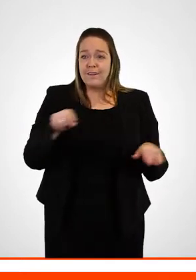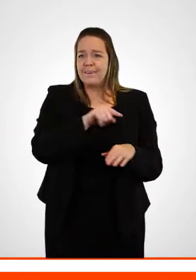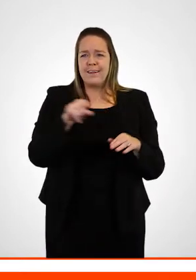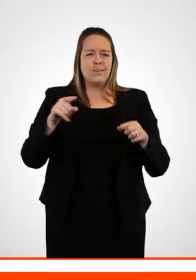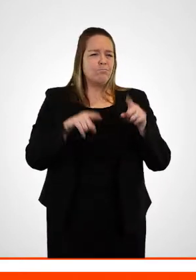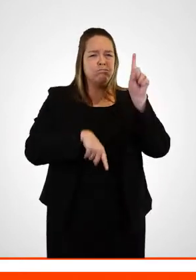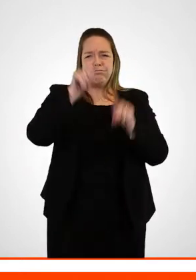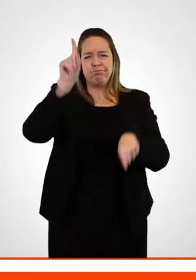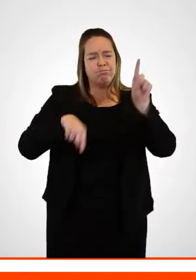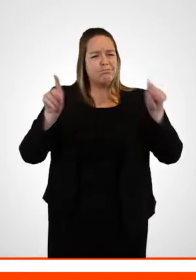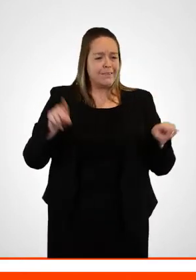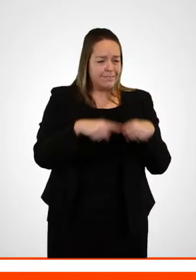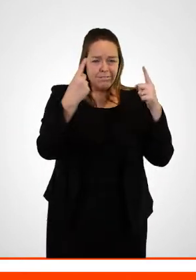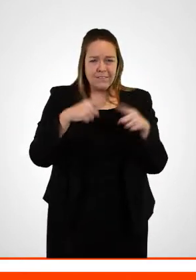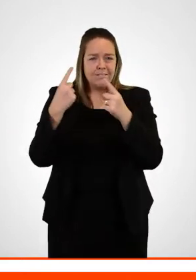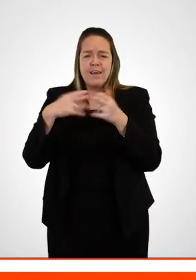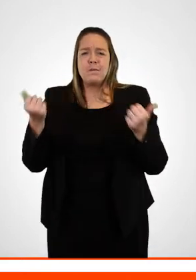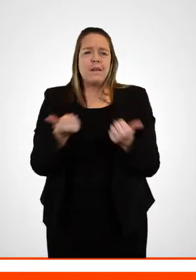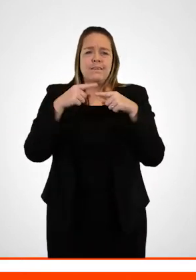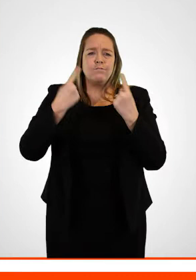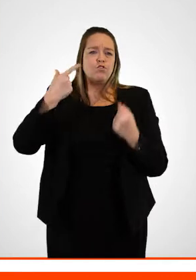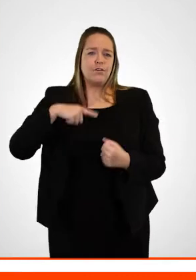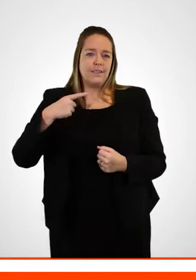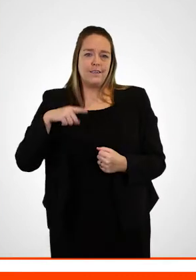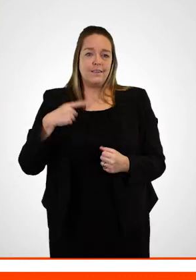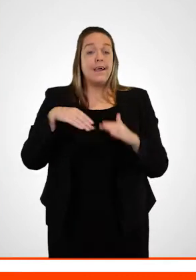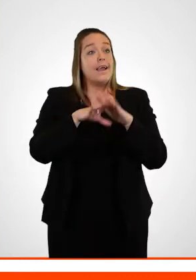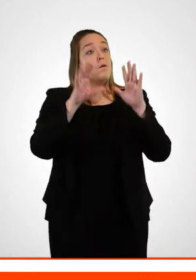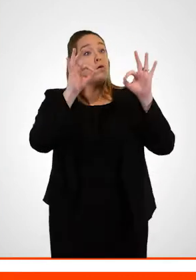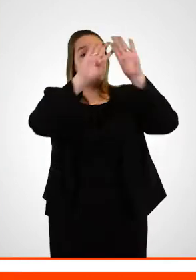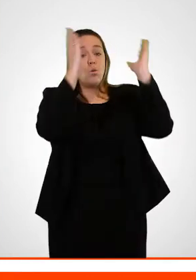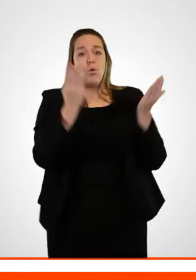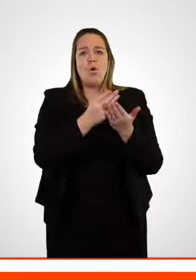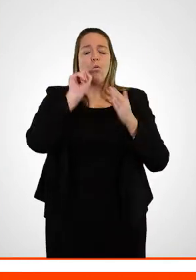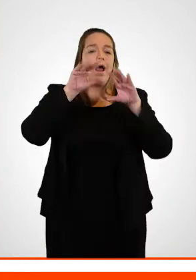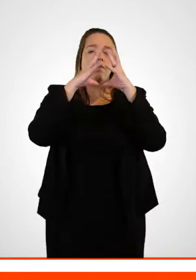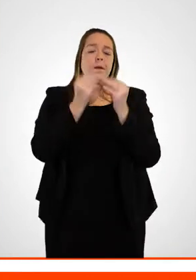they're so different, there are so many other factors. So in a perfect world, all of these things should line up pretty nicely.